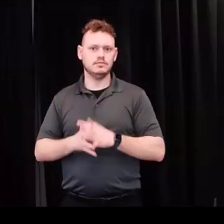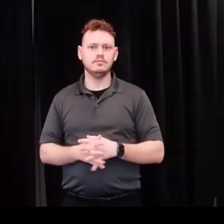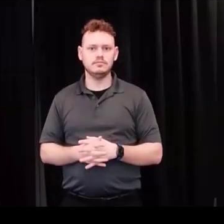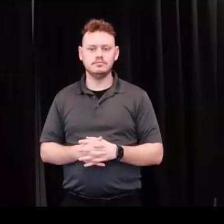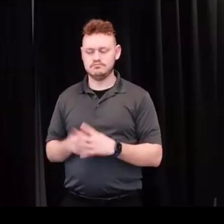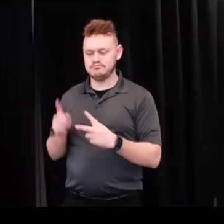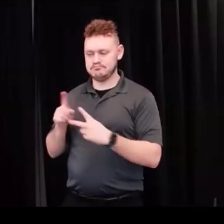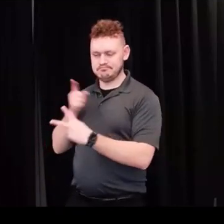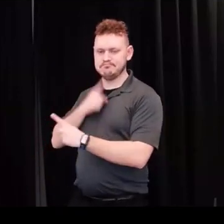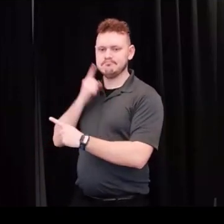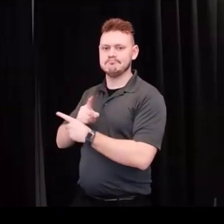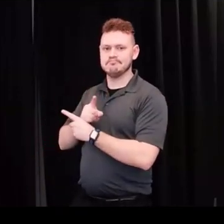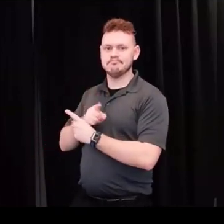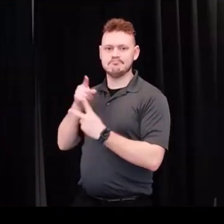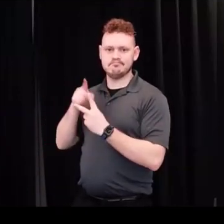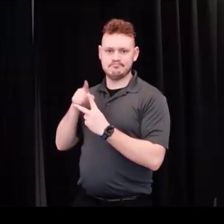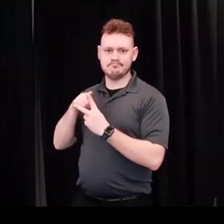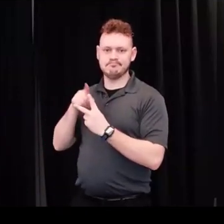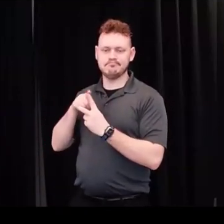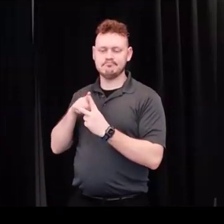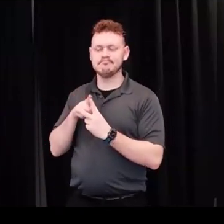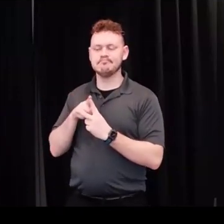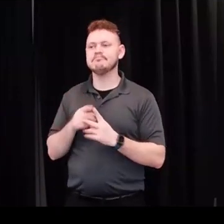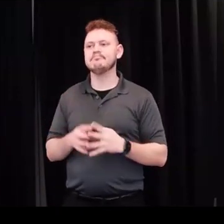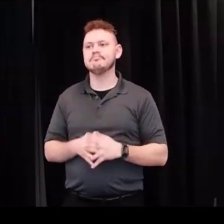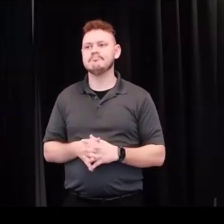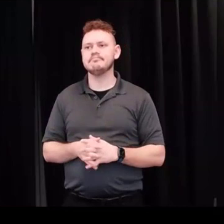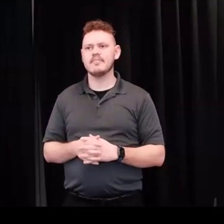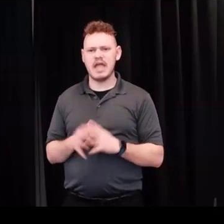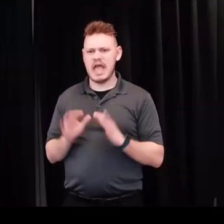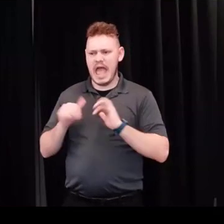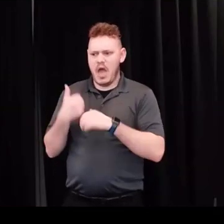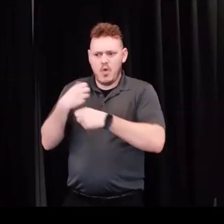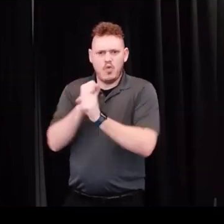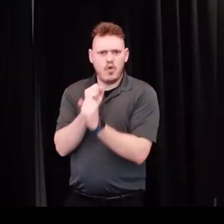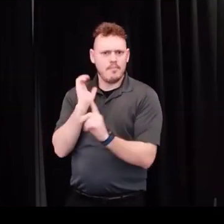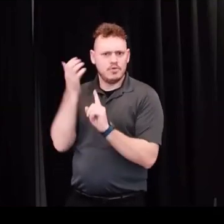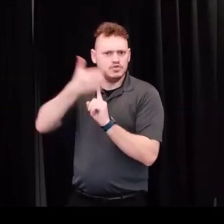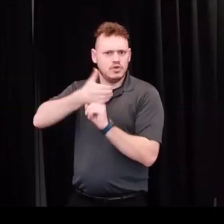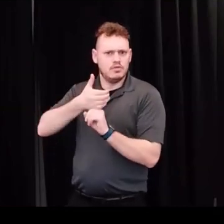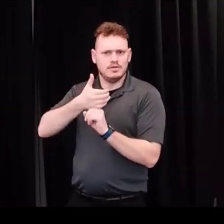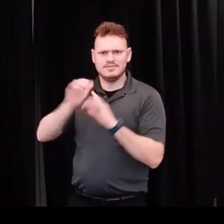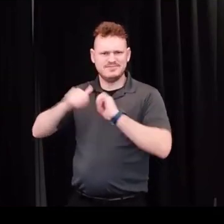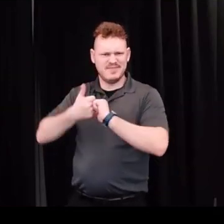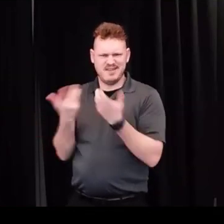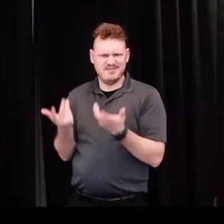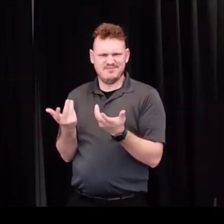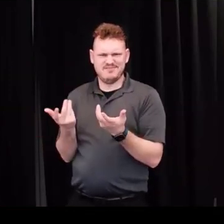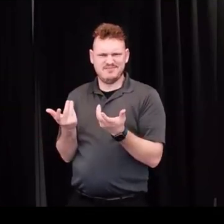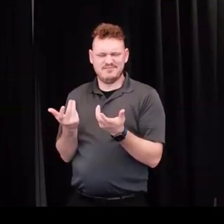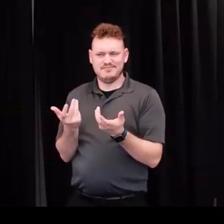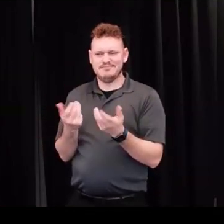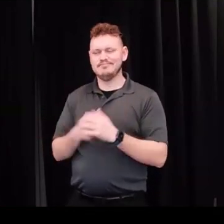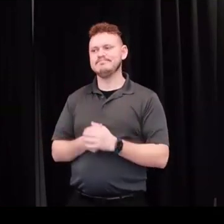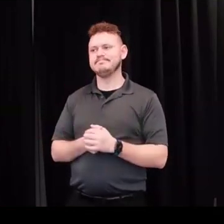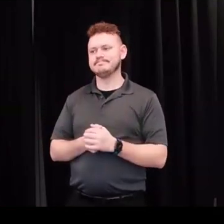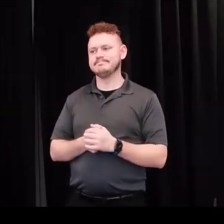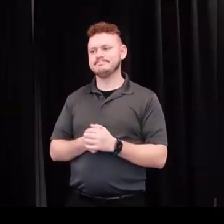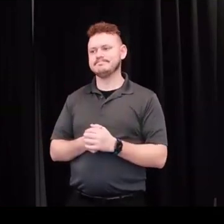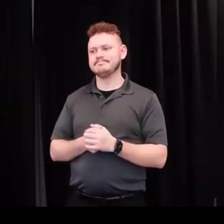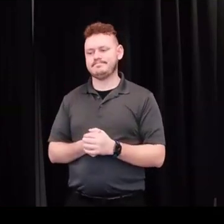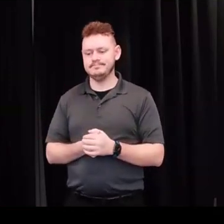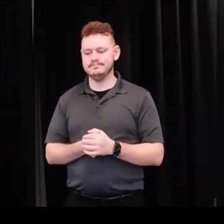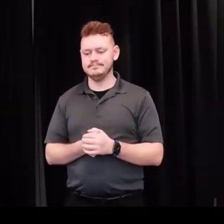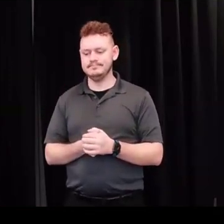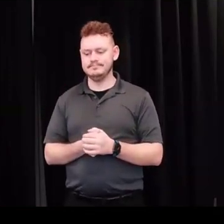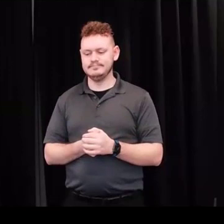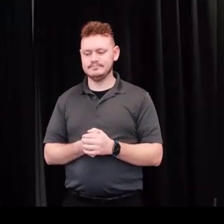Right. So how can we create personas? This is one of those things, it really is helpful to